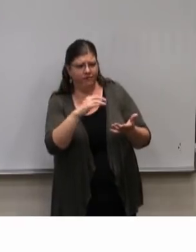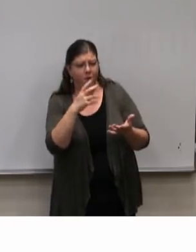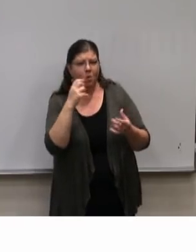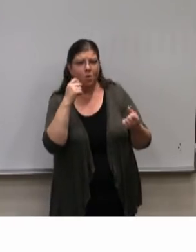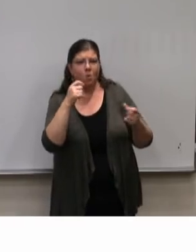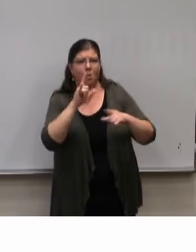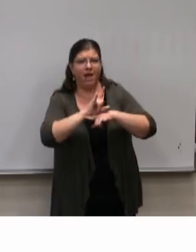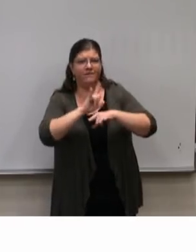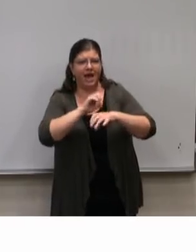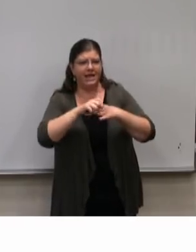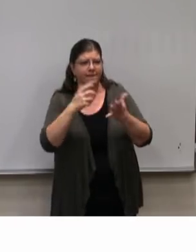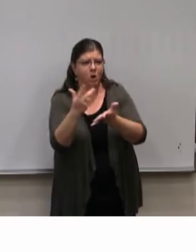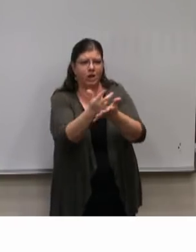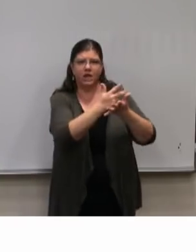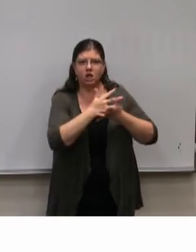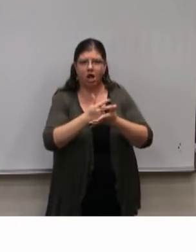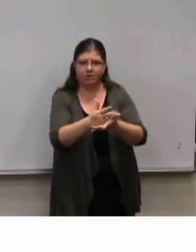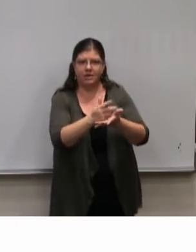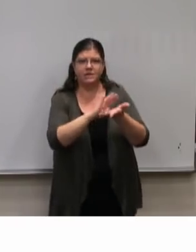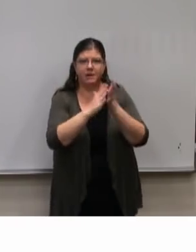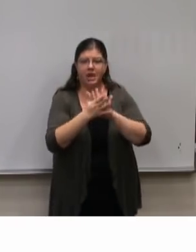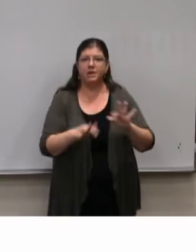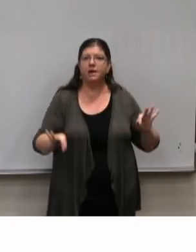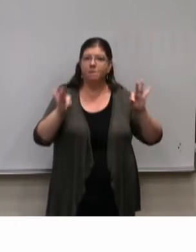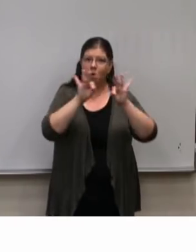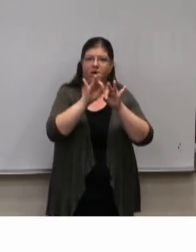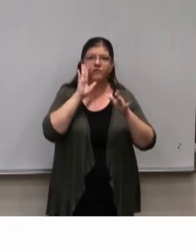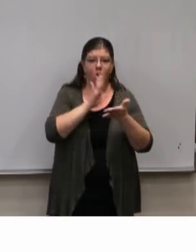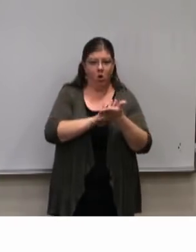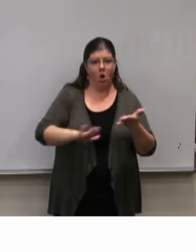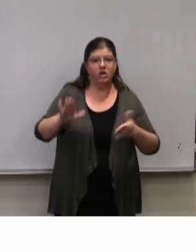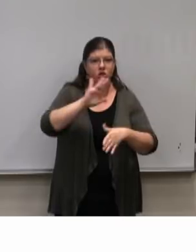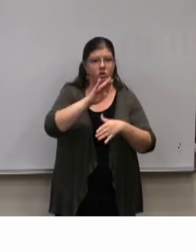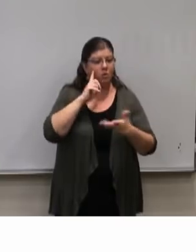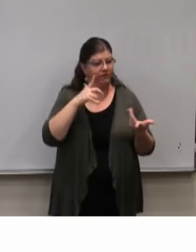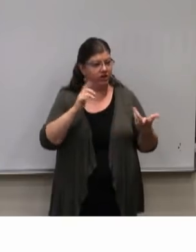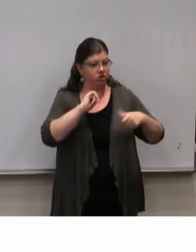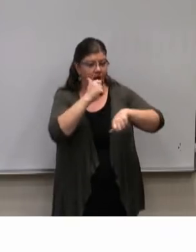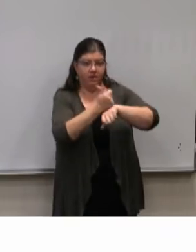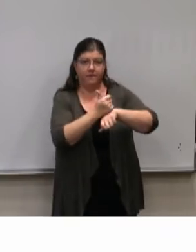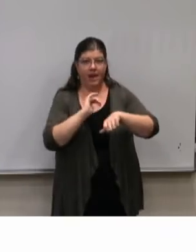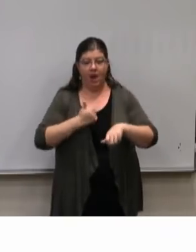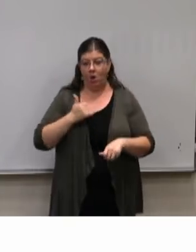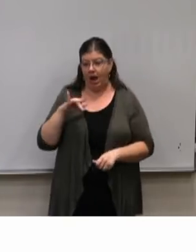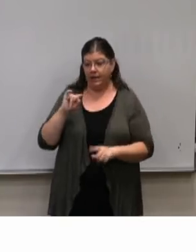in the parking lot is becoming across college campuses. We've set that up. Our IT department has done a great job of setting it